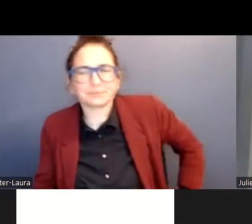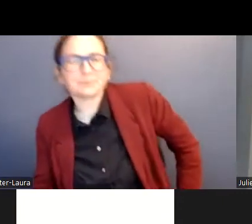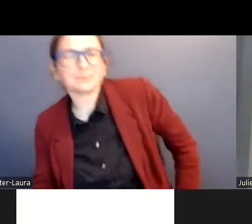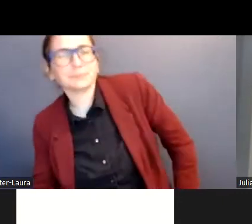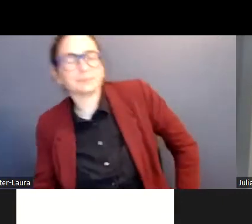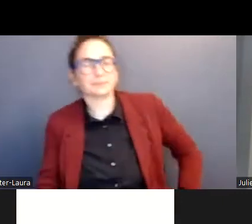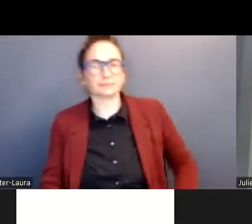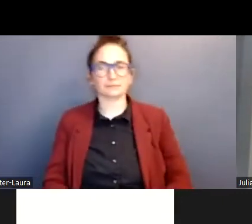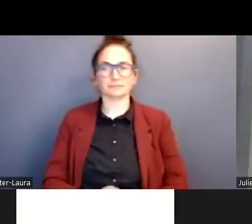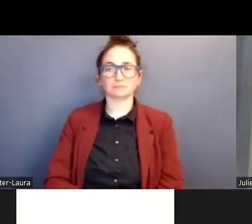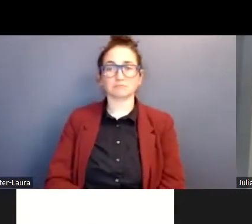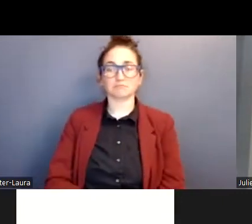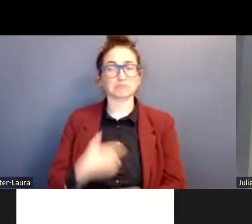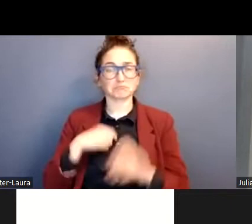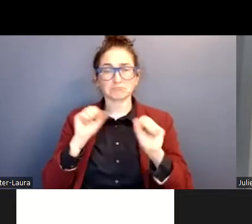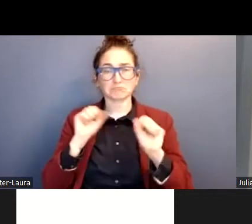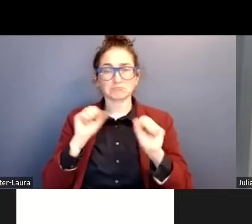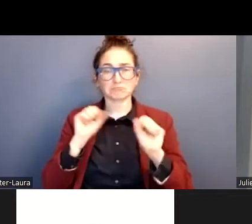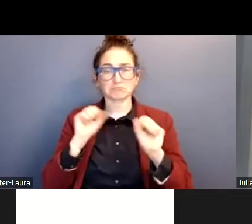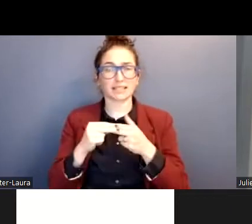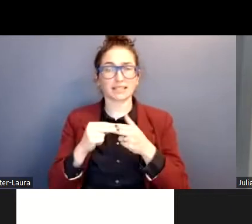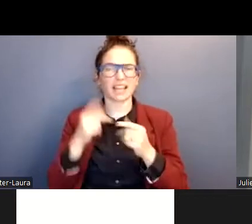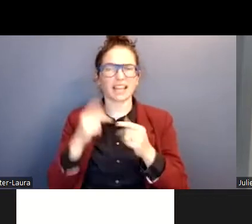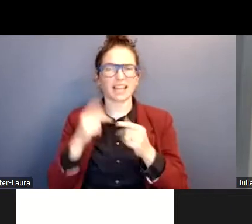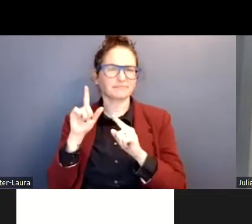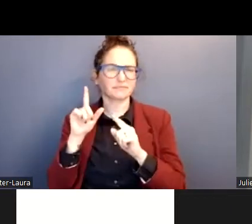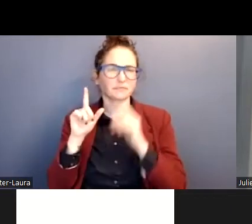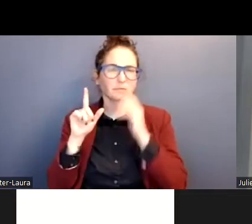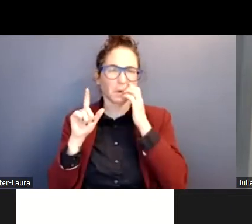Julie Snyder: I can use that slide and question one that would be better. Mary Beth Lepkowsky: Okay. Thank you.